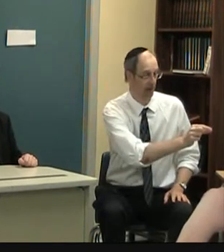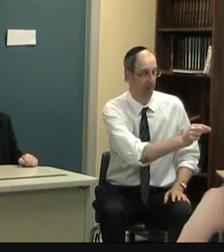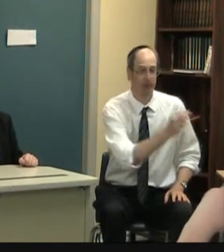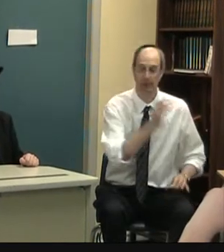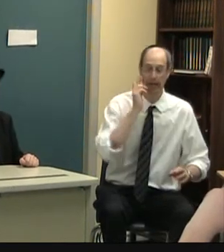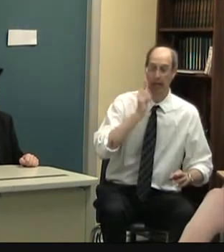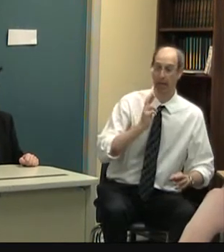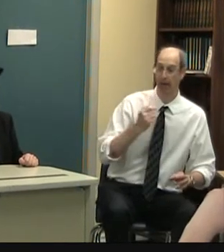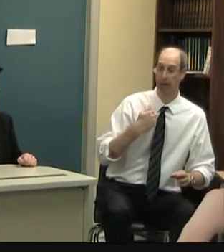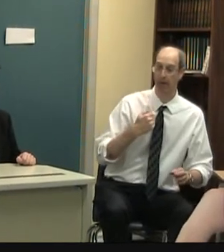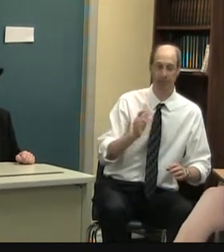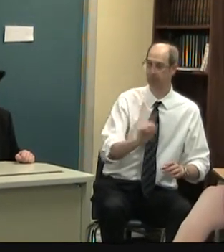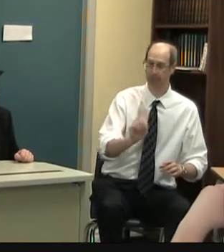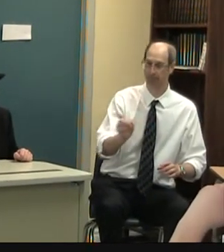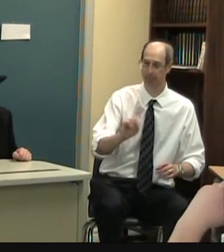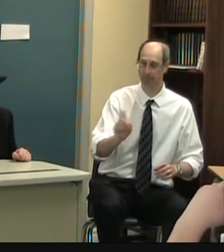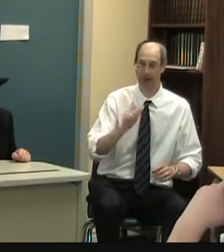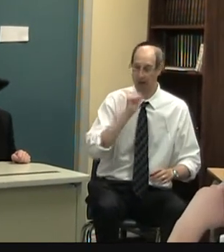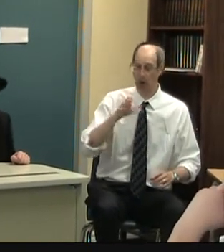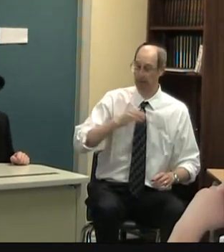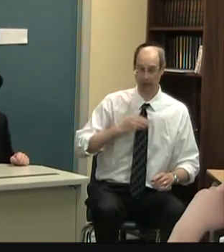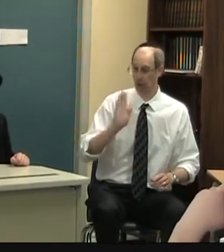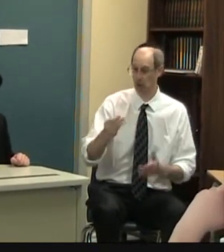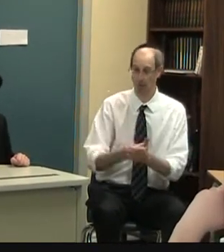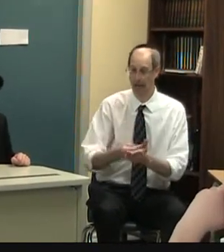At the document and says i'm not taking the ruble back i got a llevaba